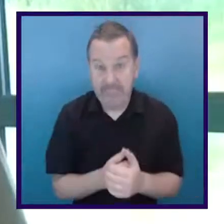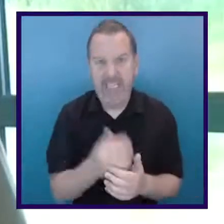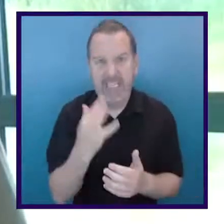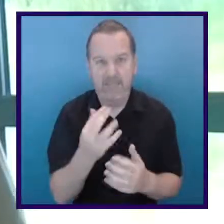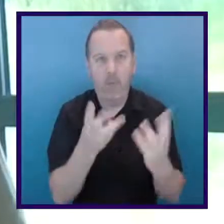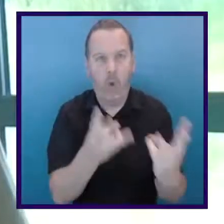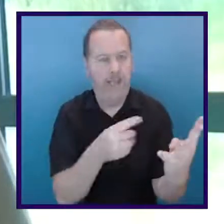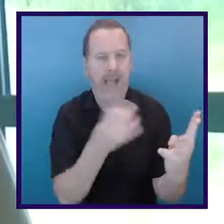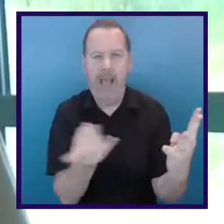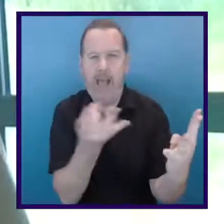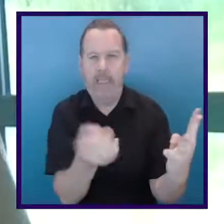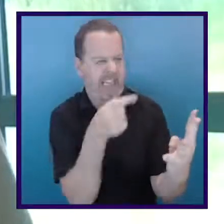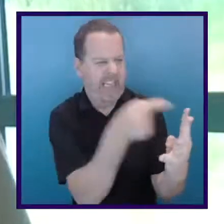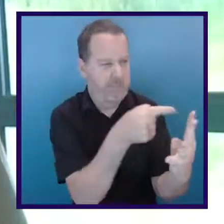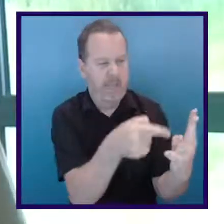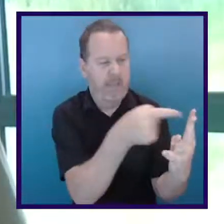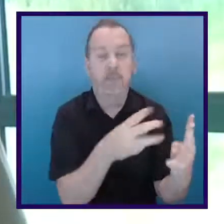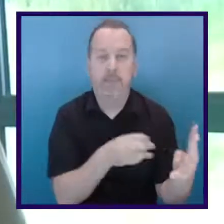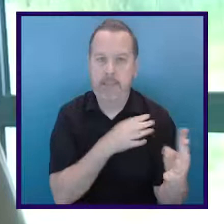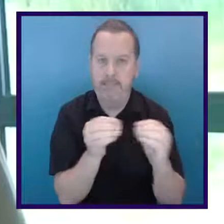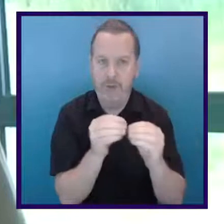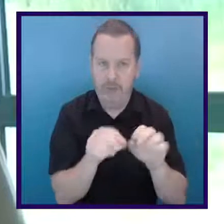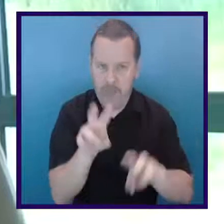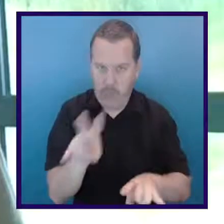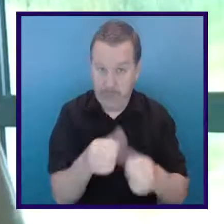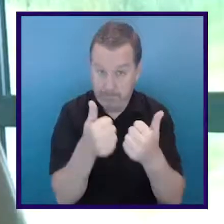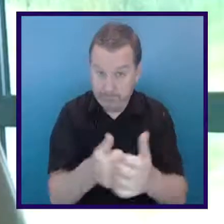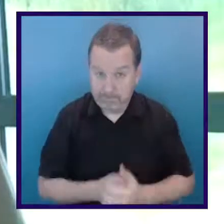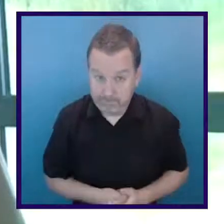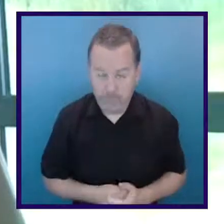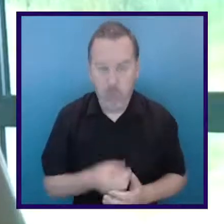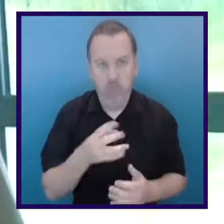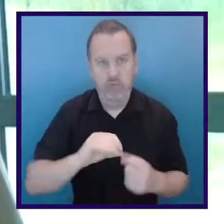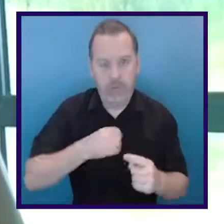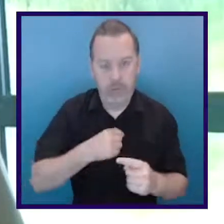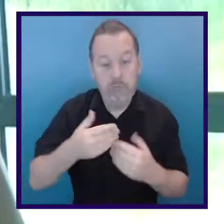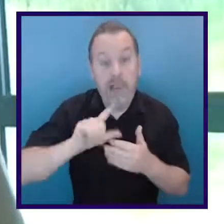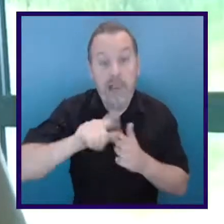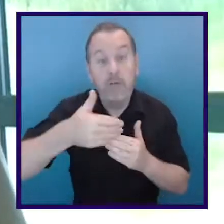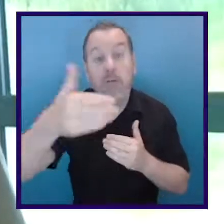clear, and we’re going to try to get through as many of those as we can towards the end of the session.